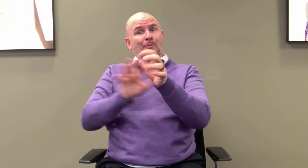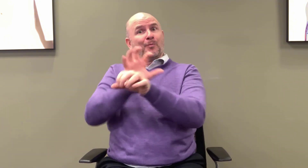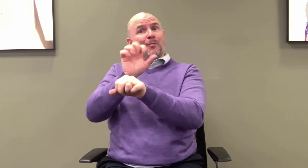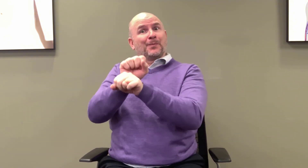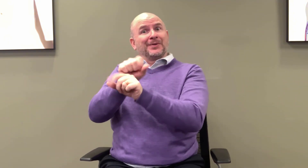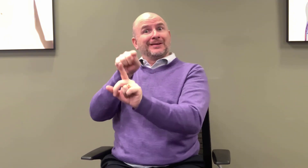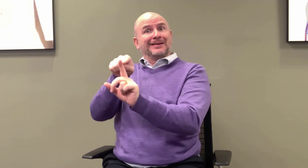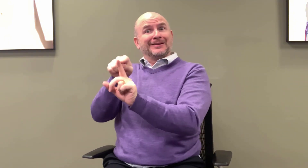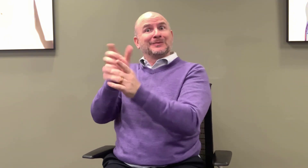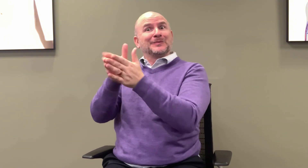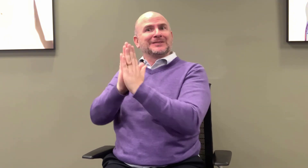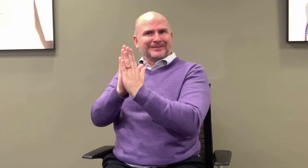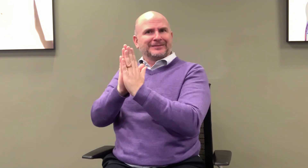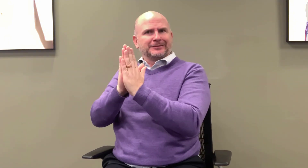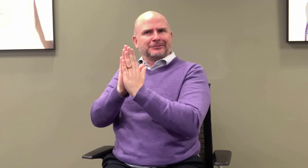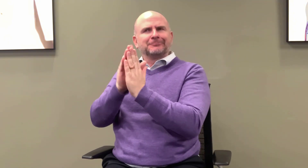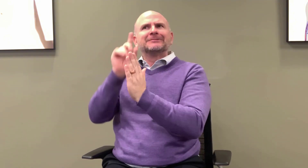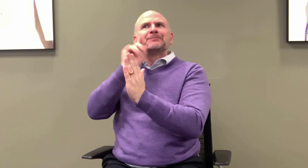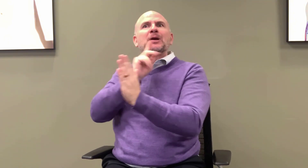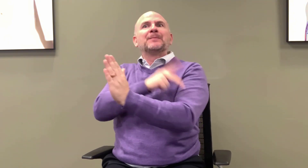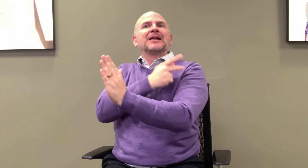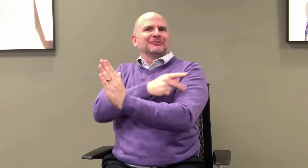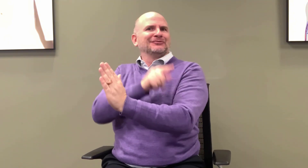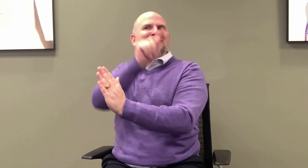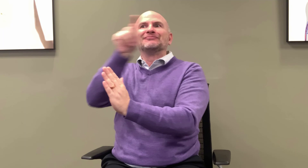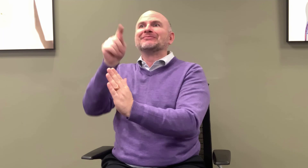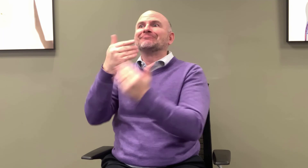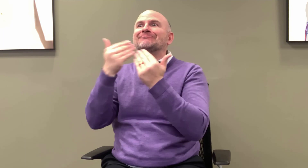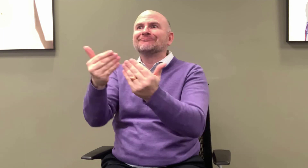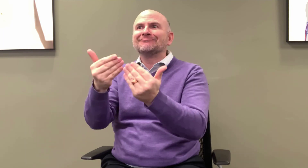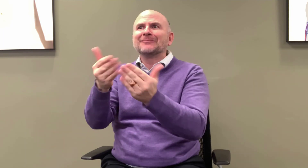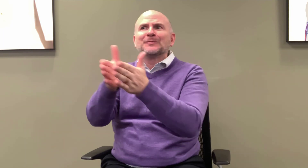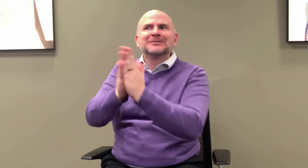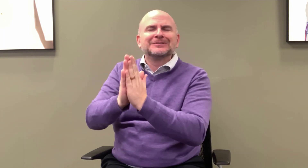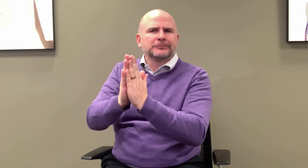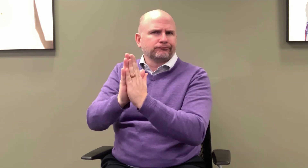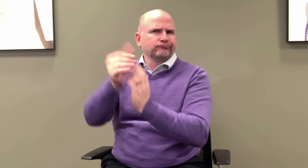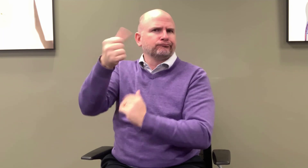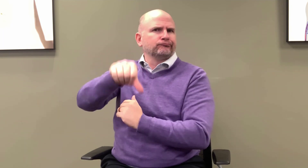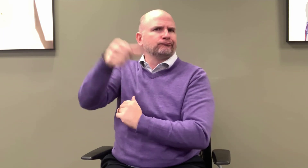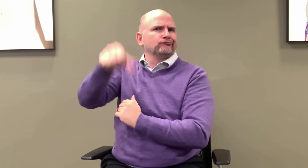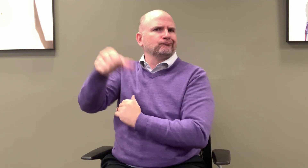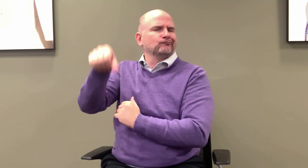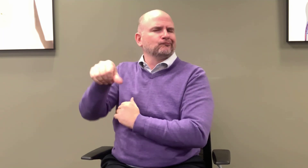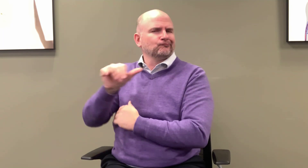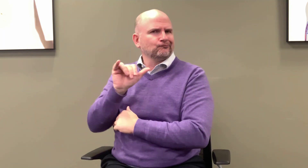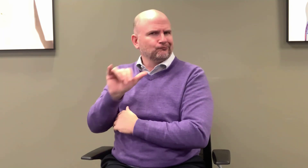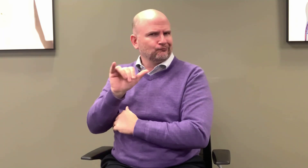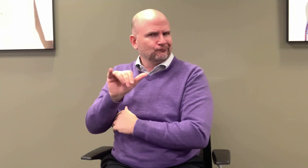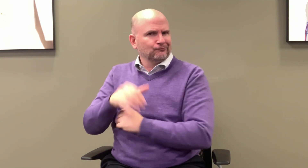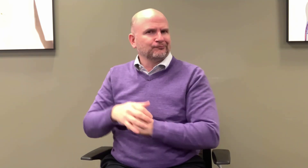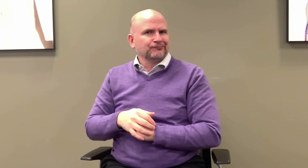services, even when these interpreting services would have been required